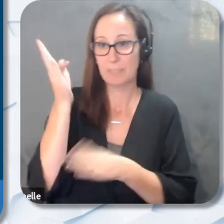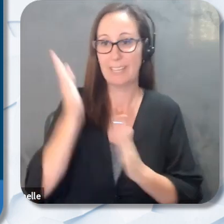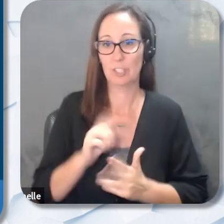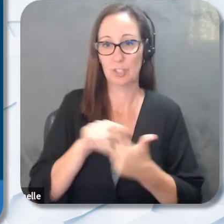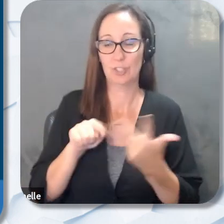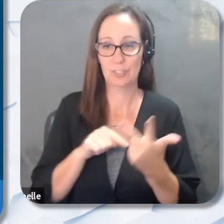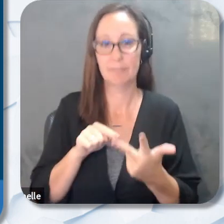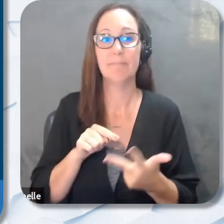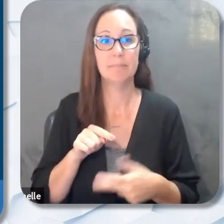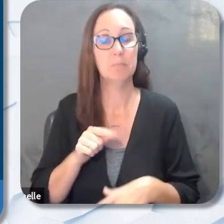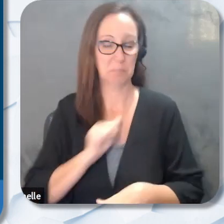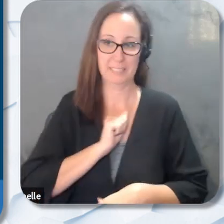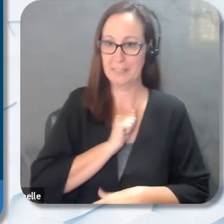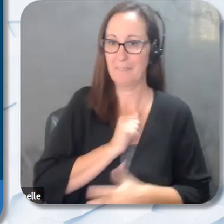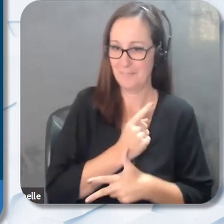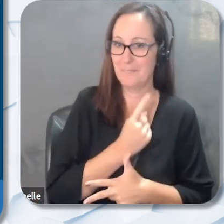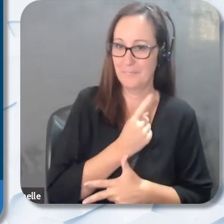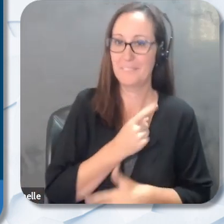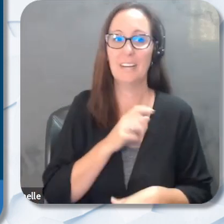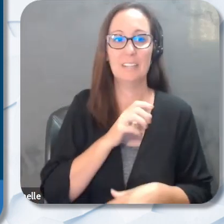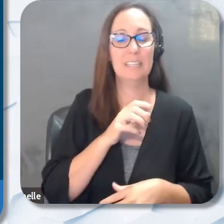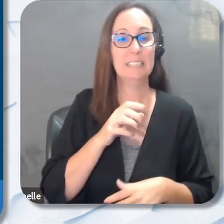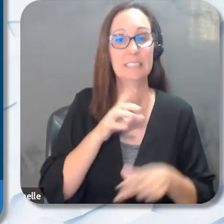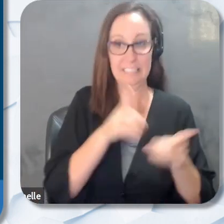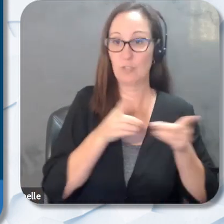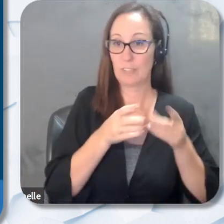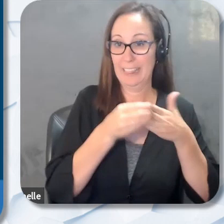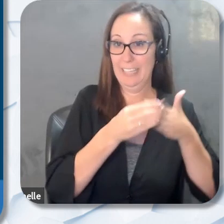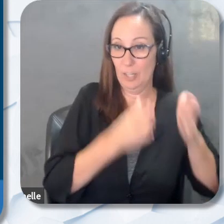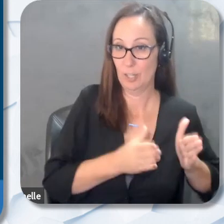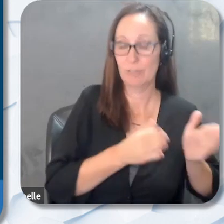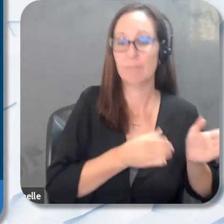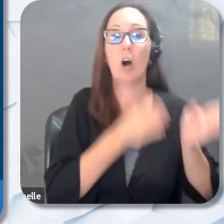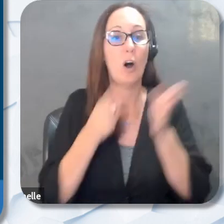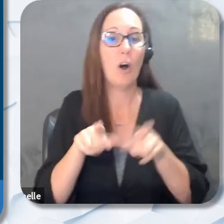so, in addition to myself and the district leaders we are excited to be joined today by Sheila self